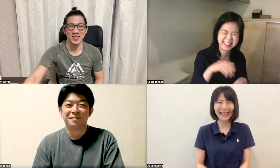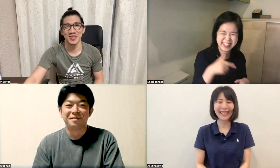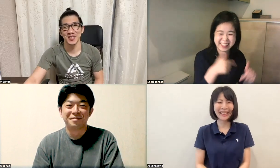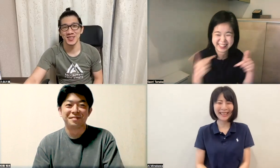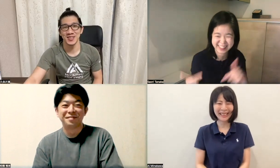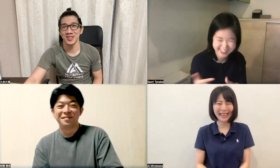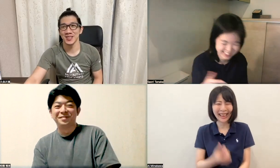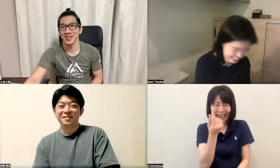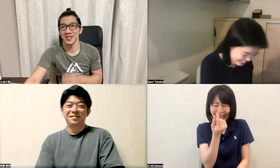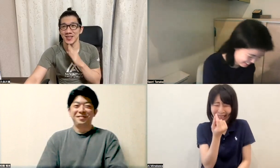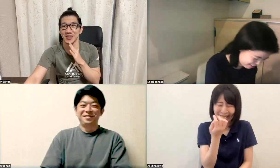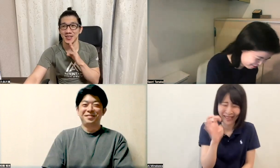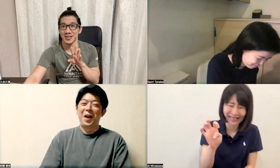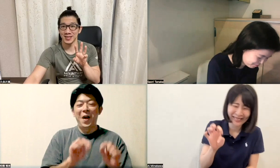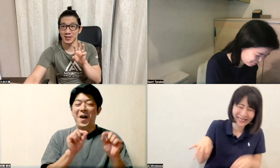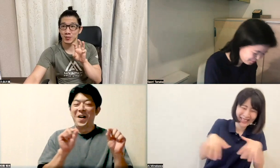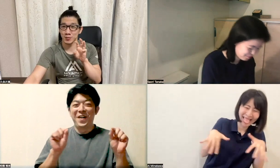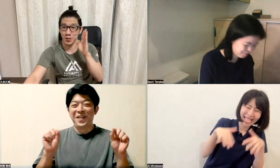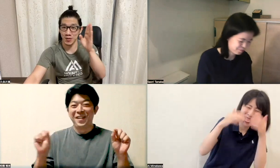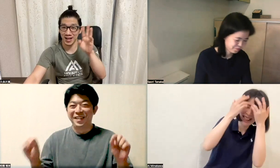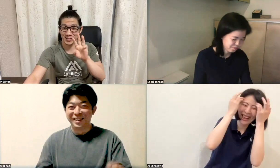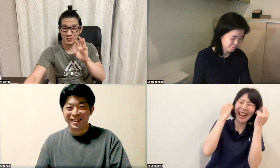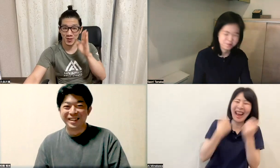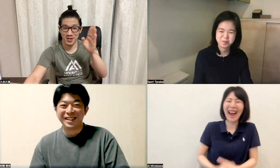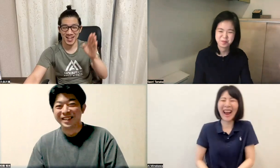the time flew so fast!